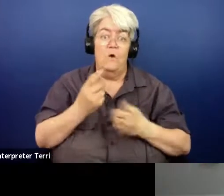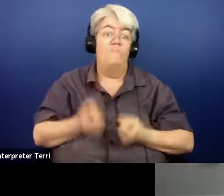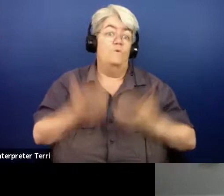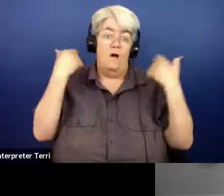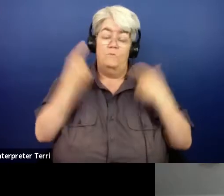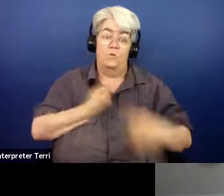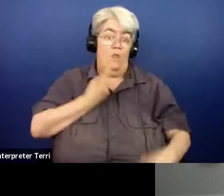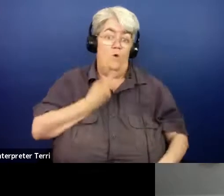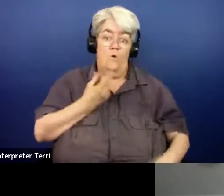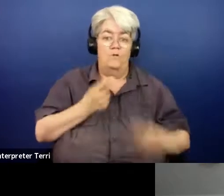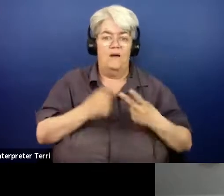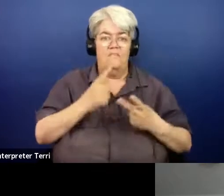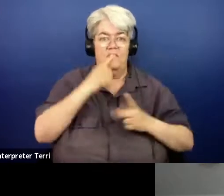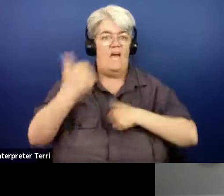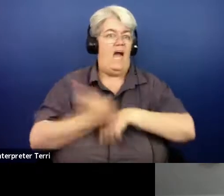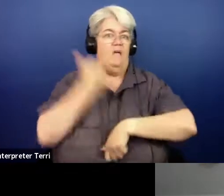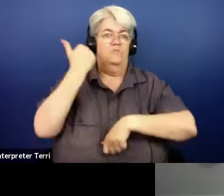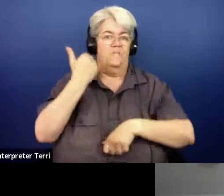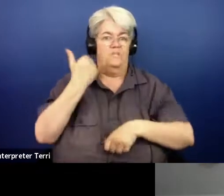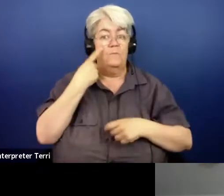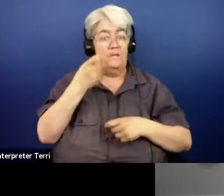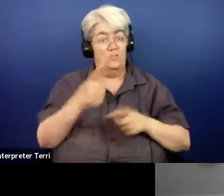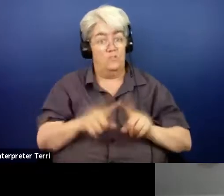the accusation because you are different.